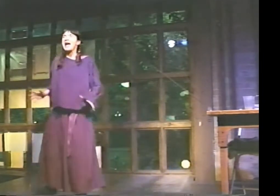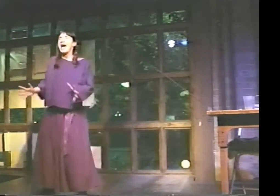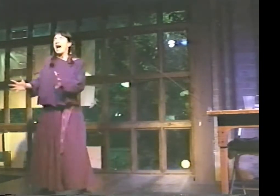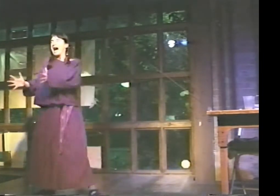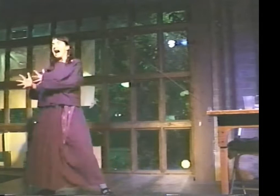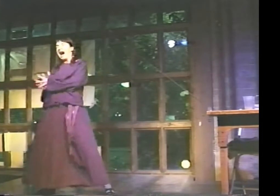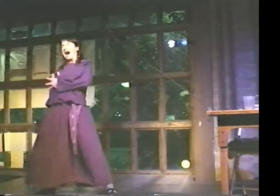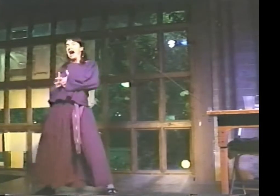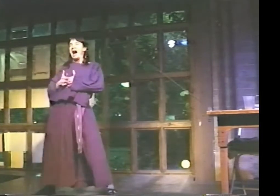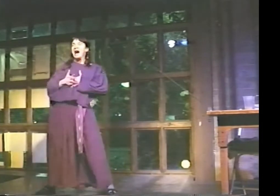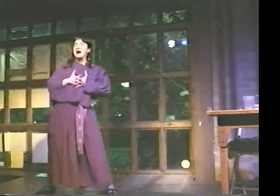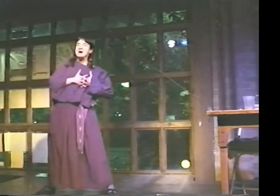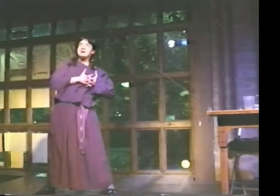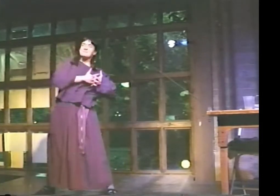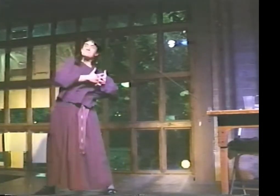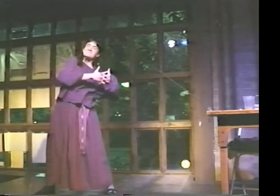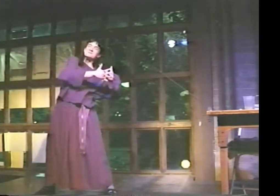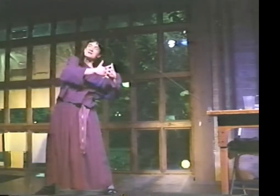AMERICA.